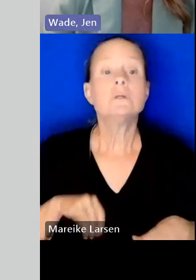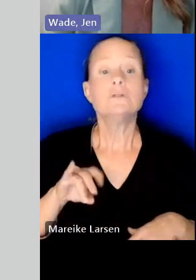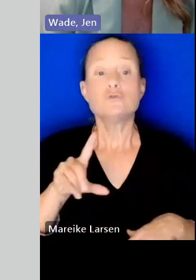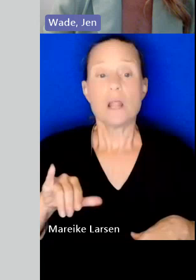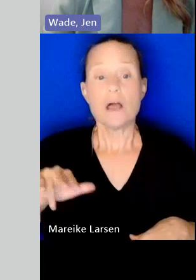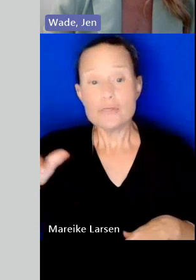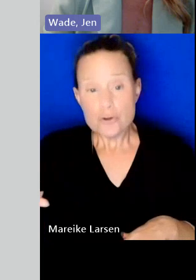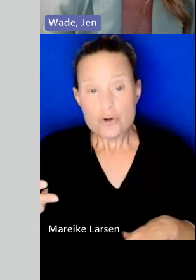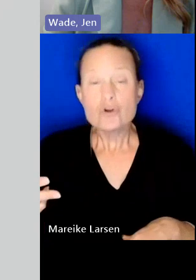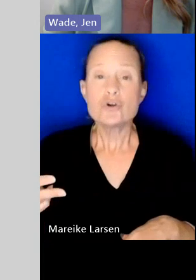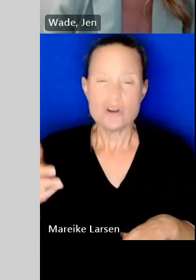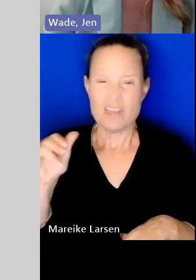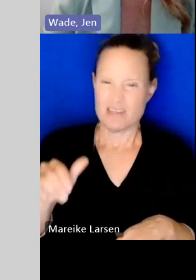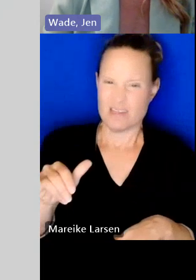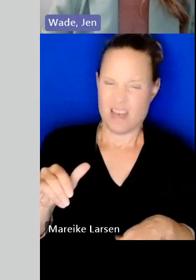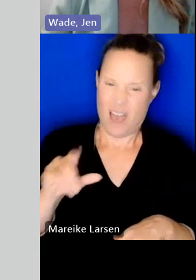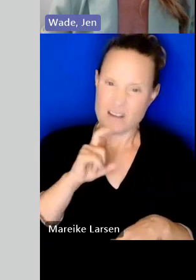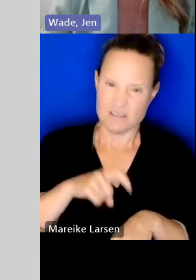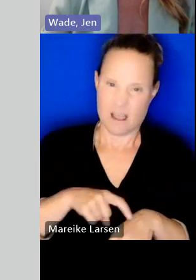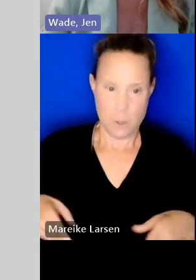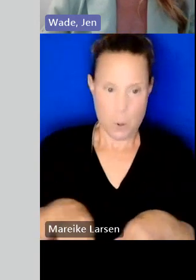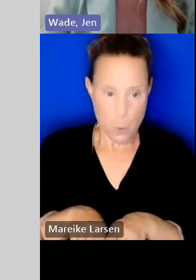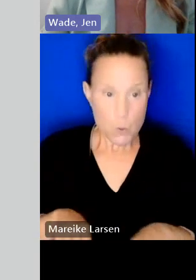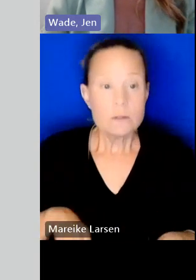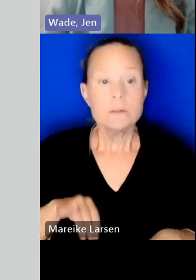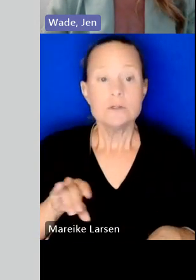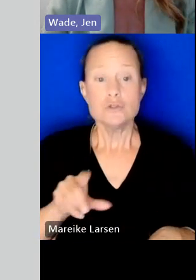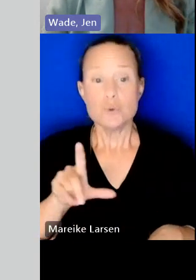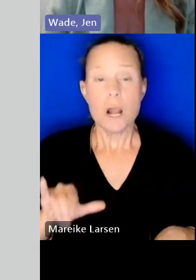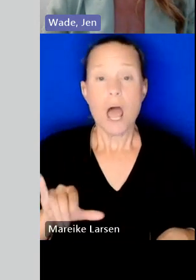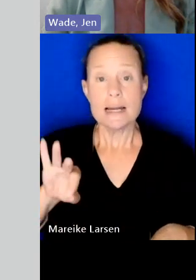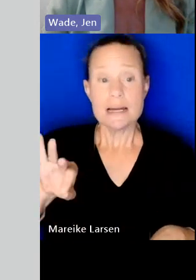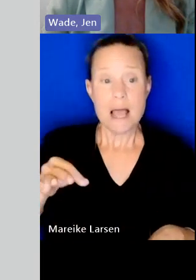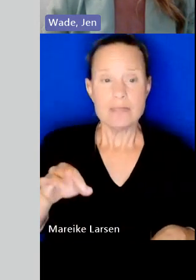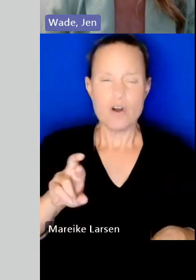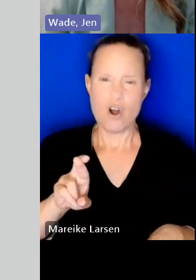Letter of intent window closes. The 9th is when we'll do the RFA webinar that I mentioned.